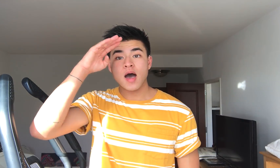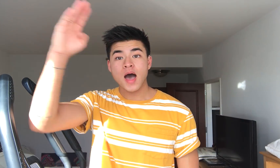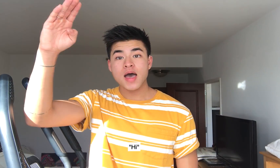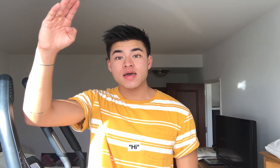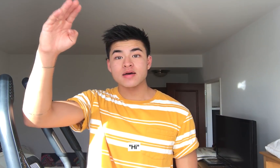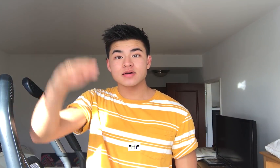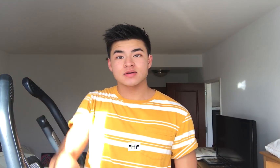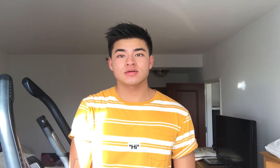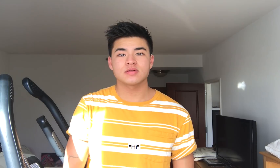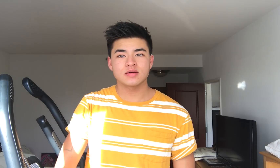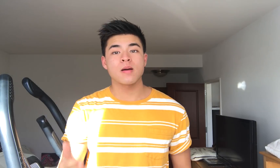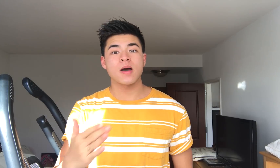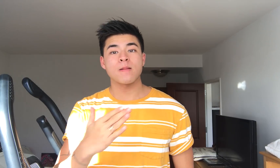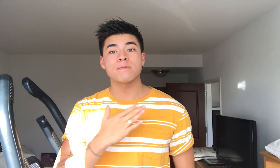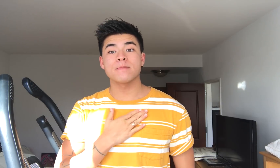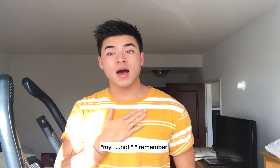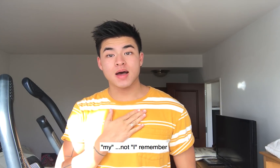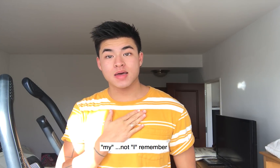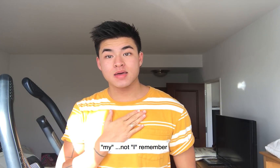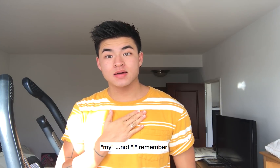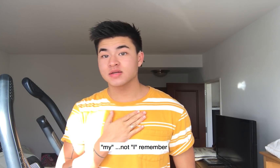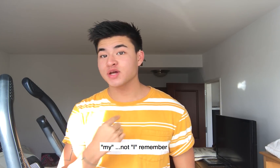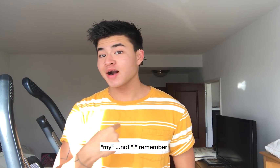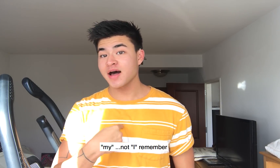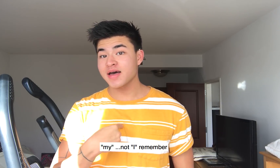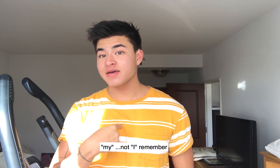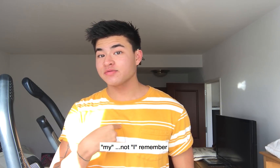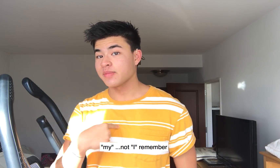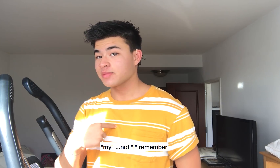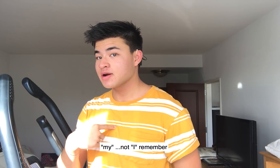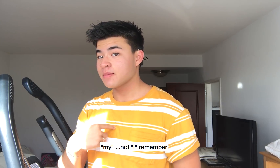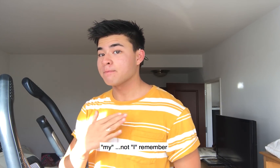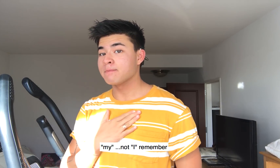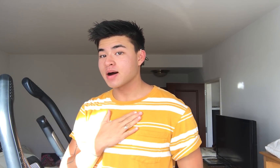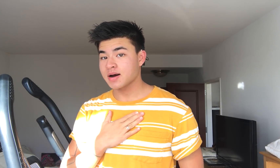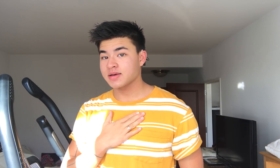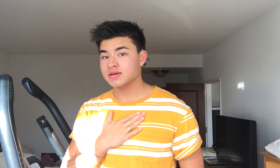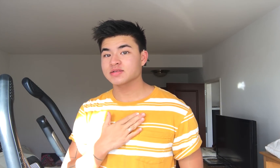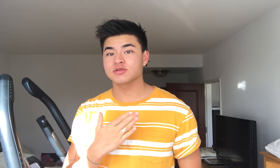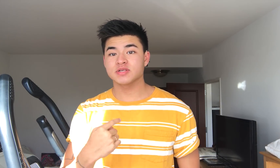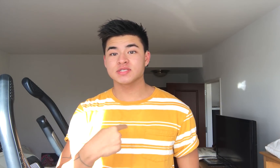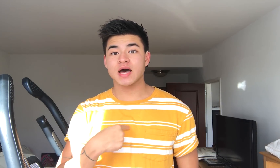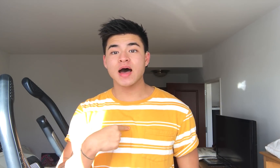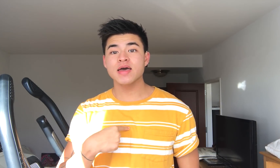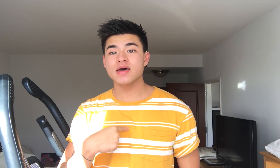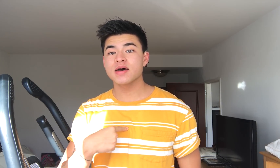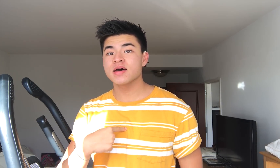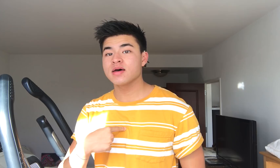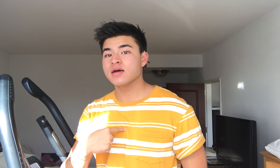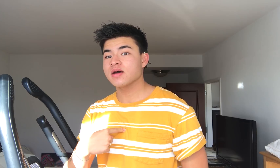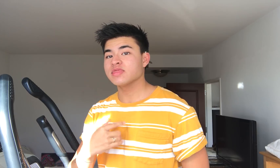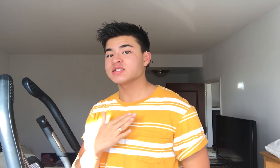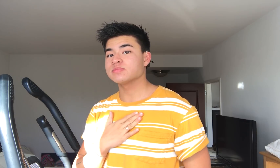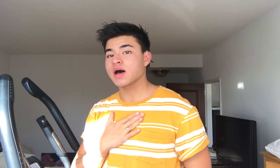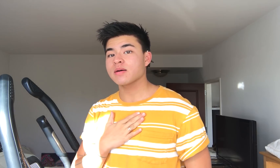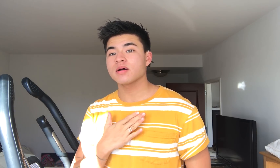Hi My not. I remember my so this is I and this is my